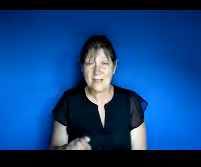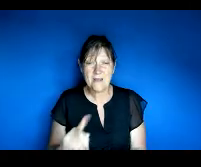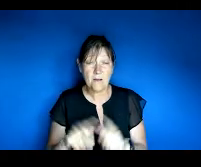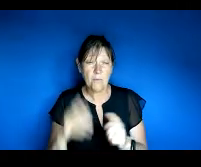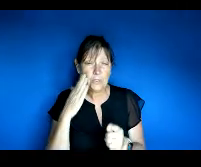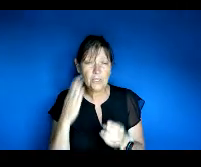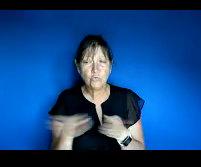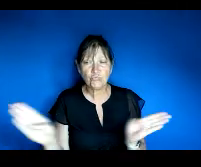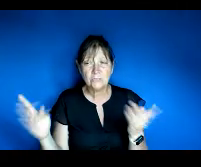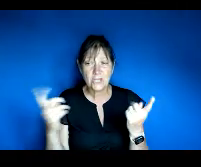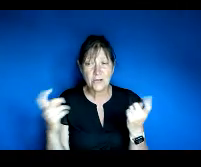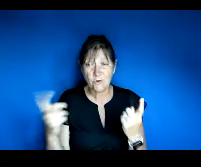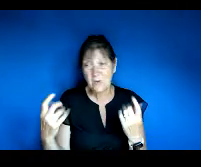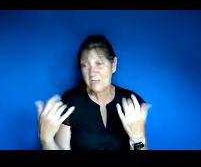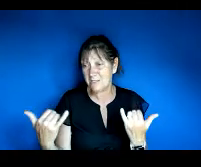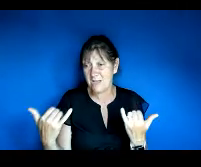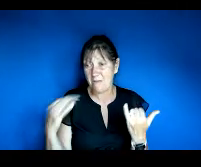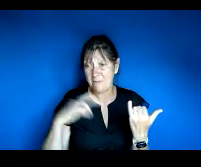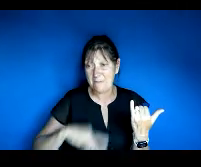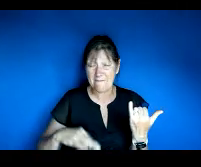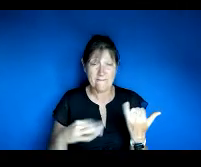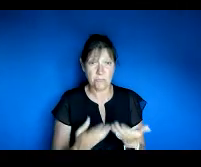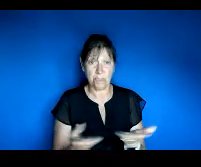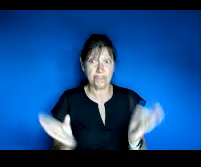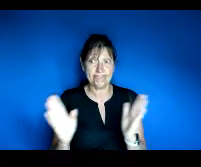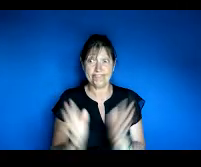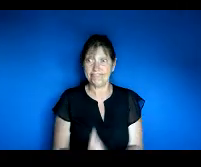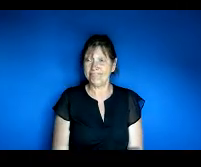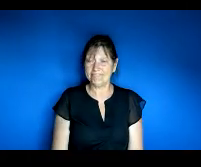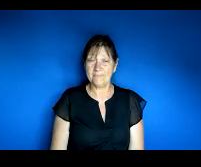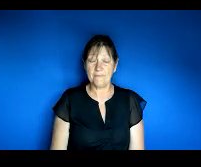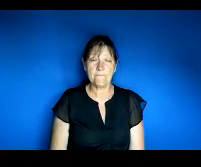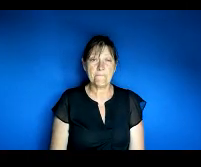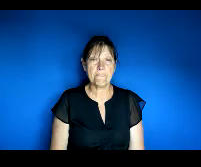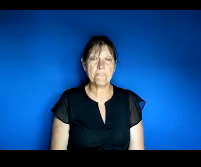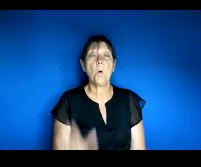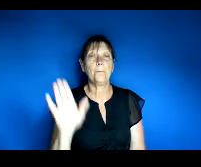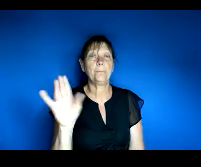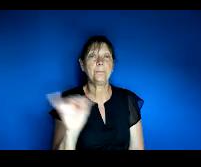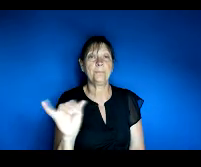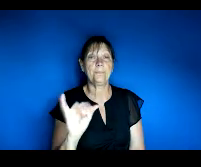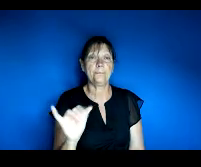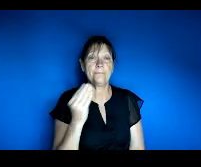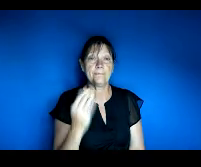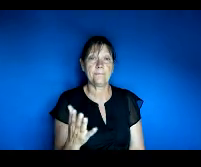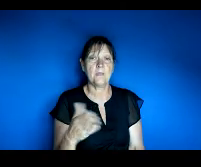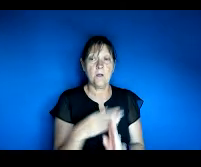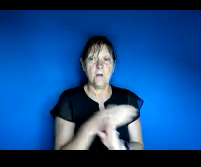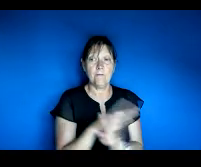that folks might have could be useful for others too. And one thing I'll also mention is, before we get into the questions,